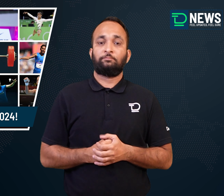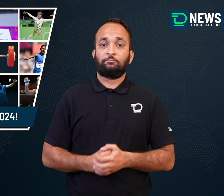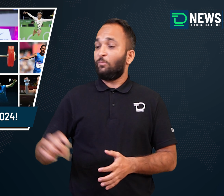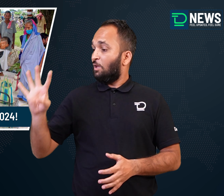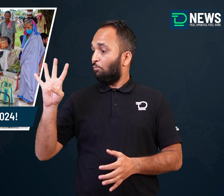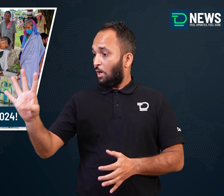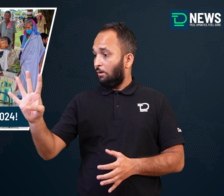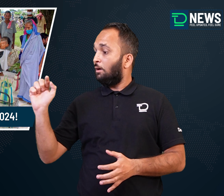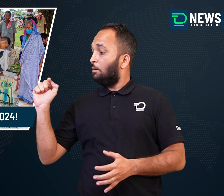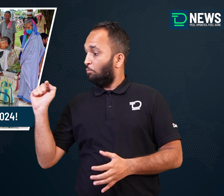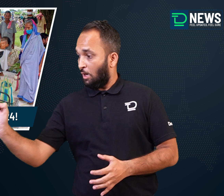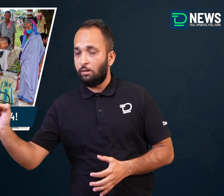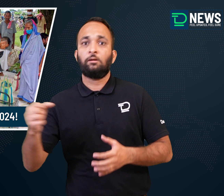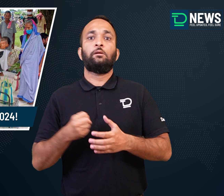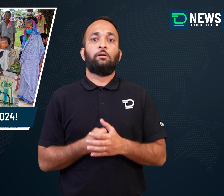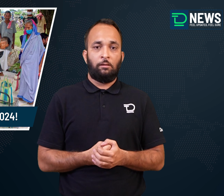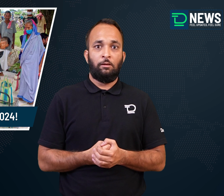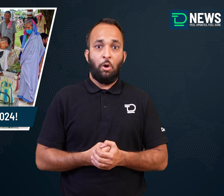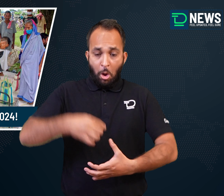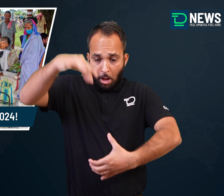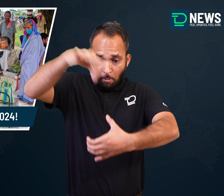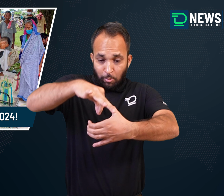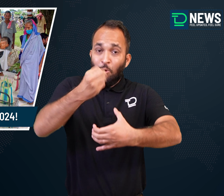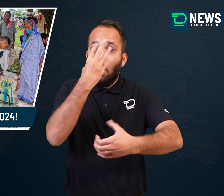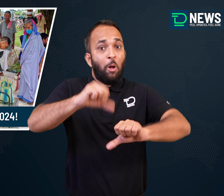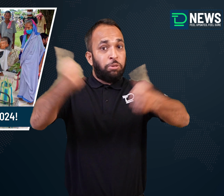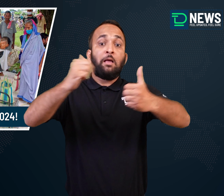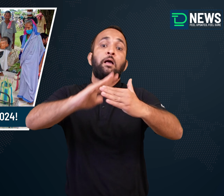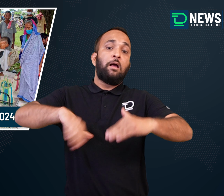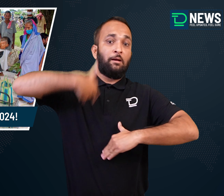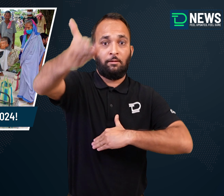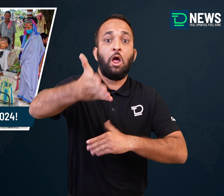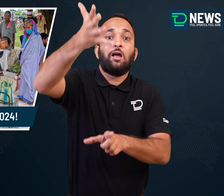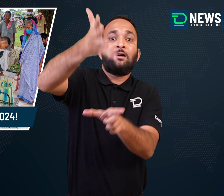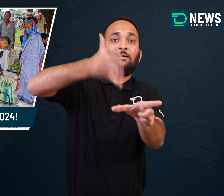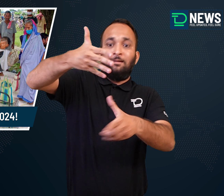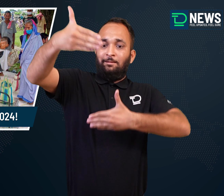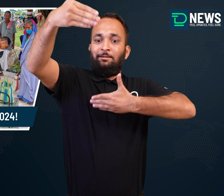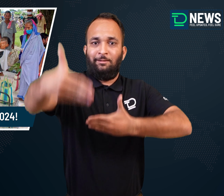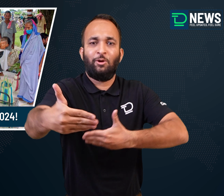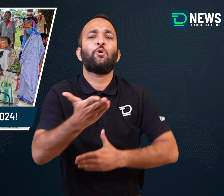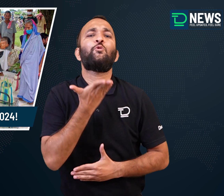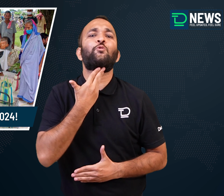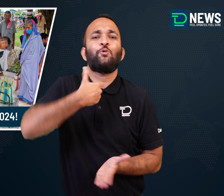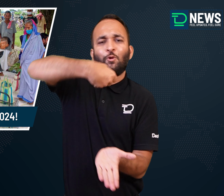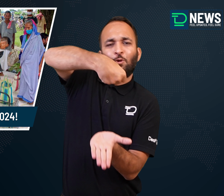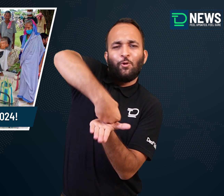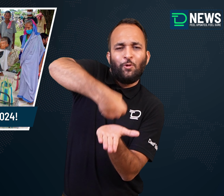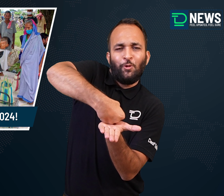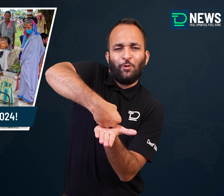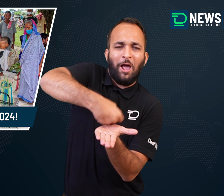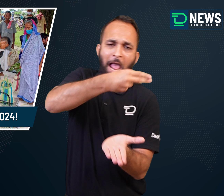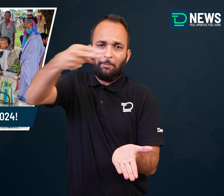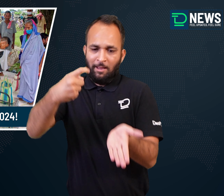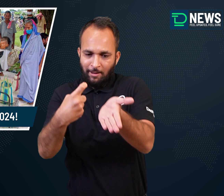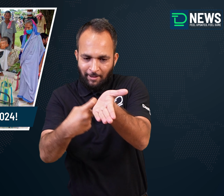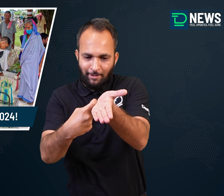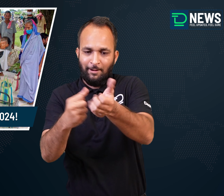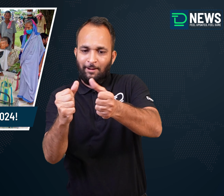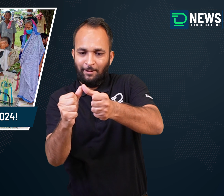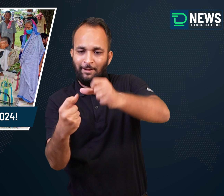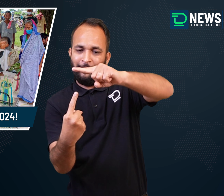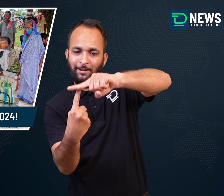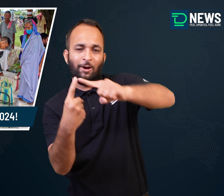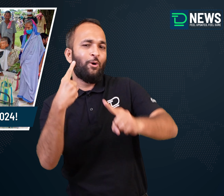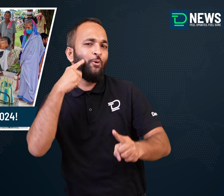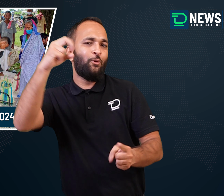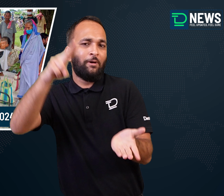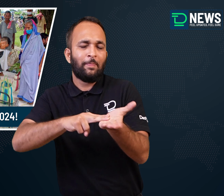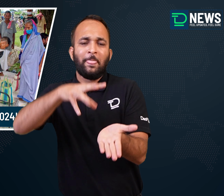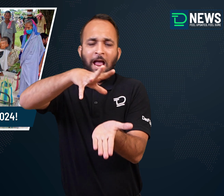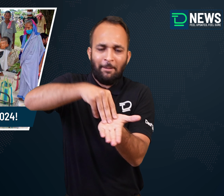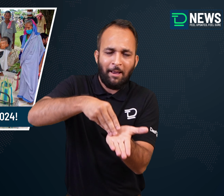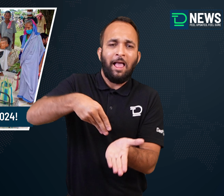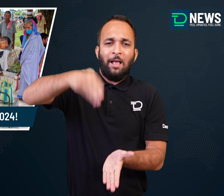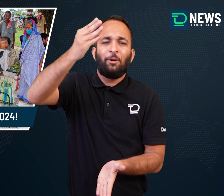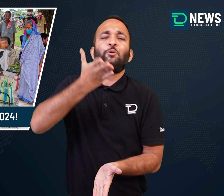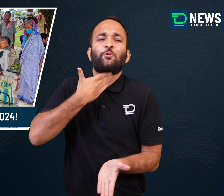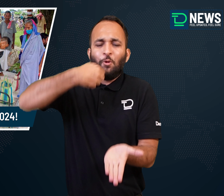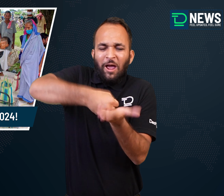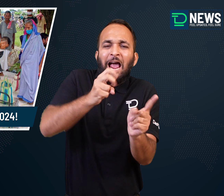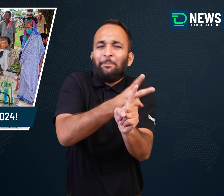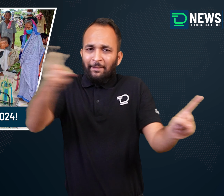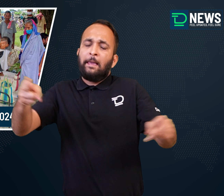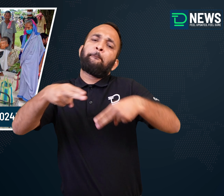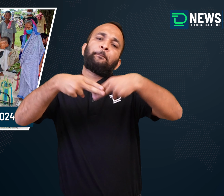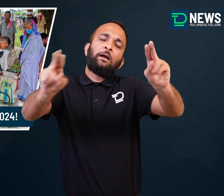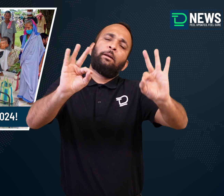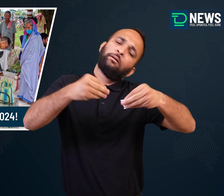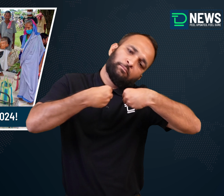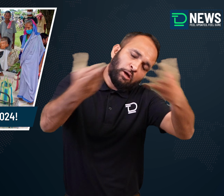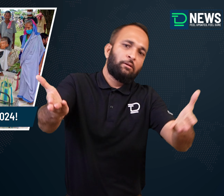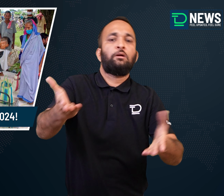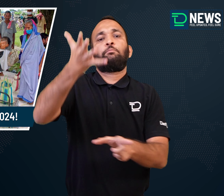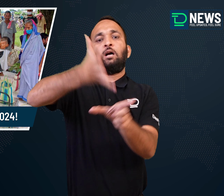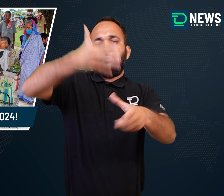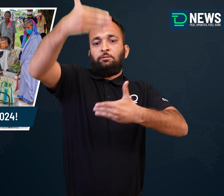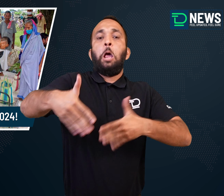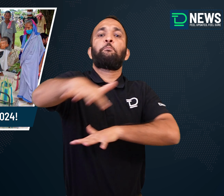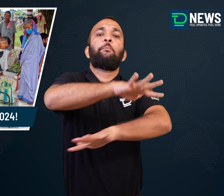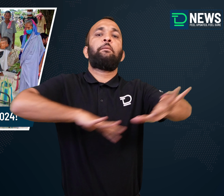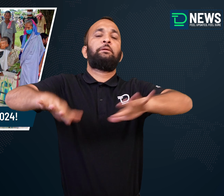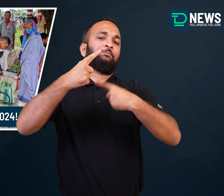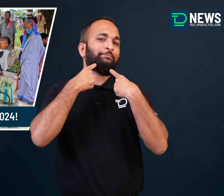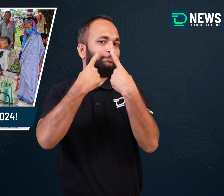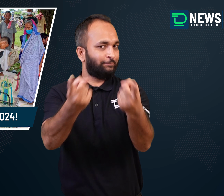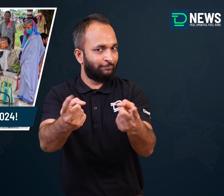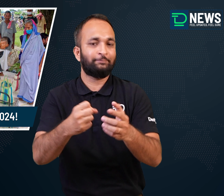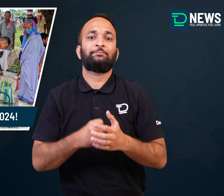4. The free ration scheme will be extended for the next 5 years.